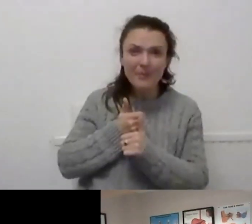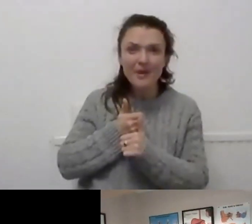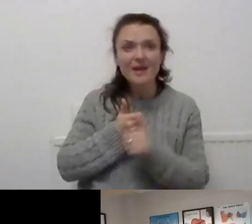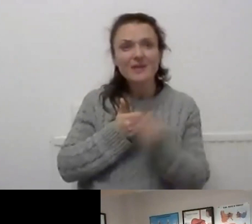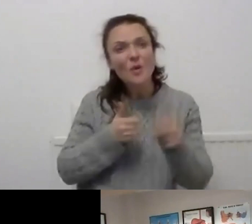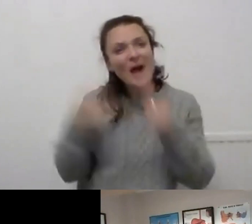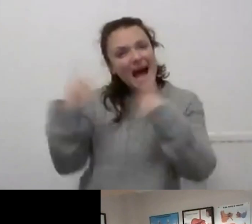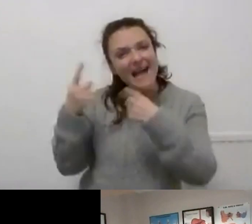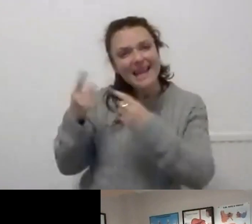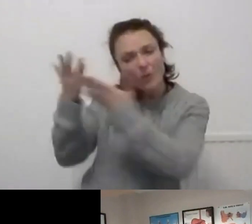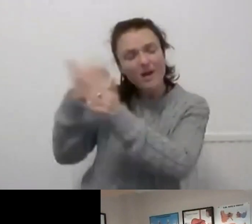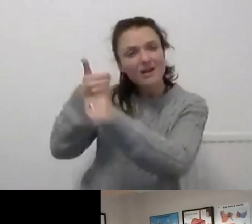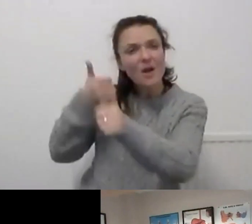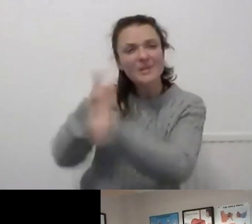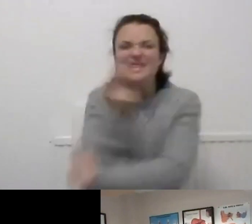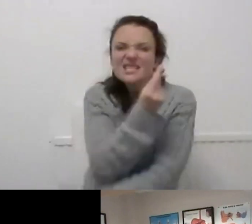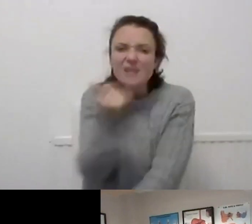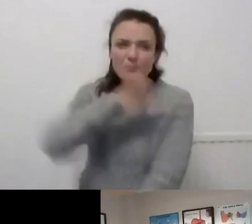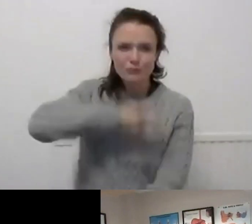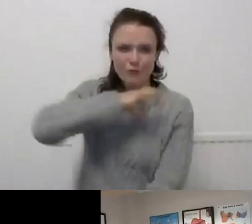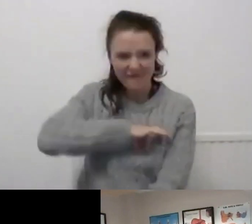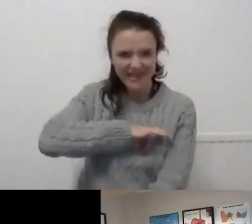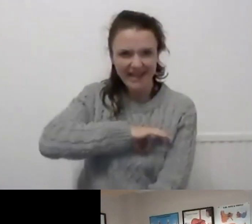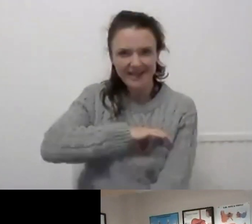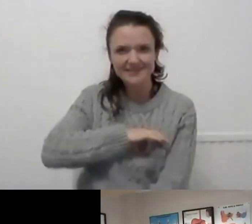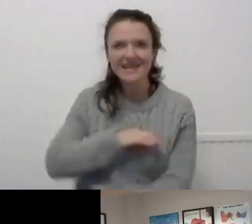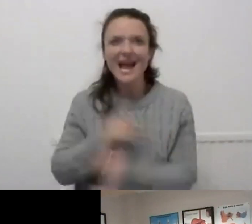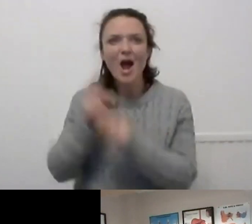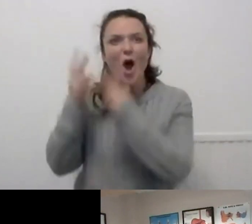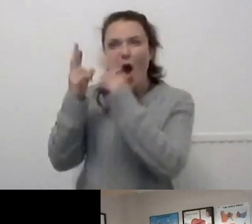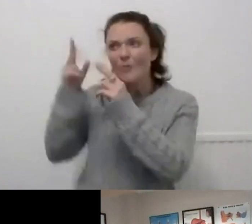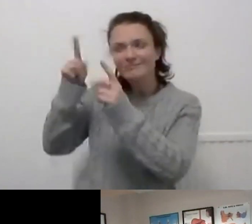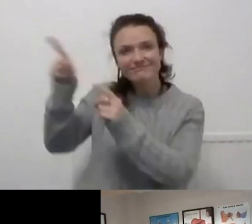they need to do, let's hope they have a social conscience and try to plow plow that back and